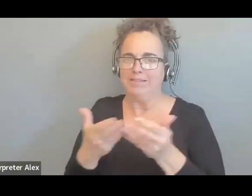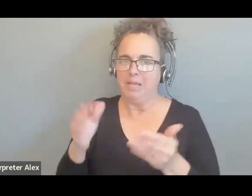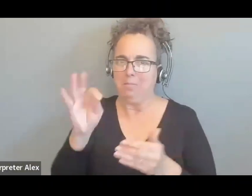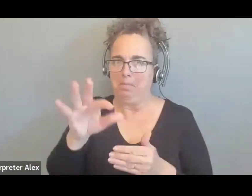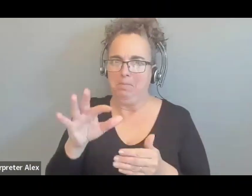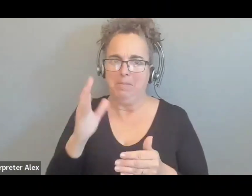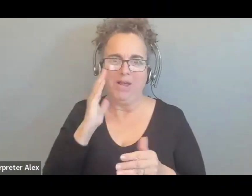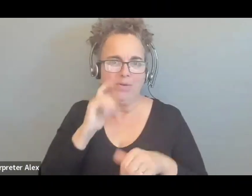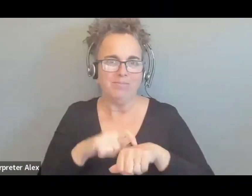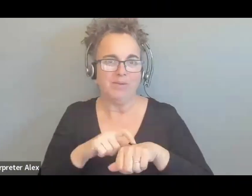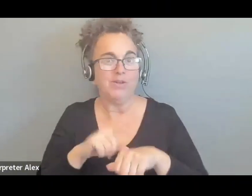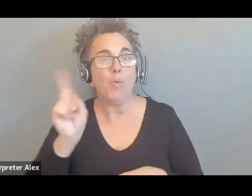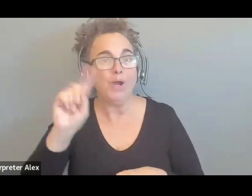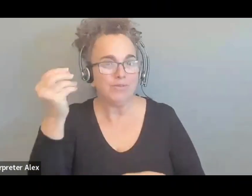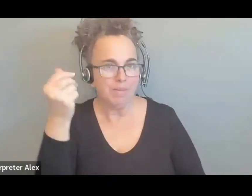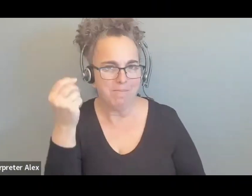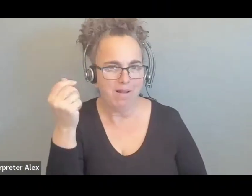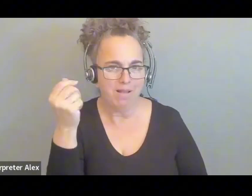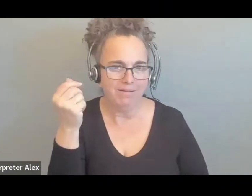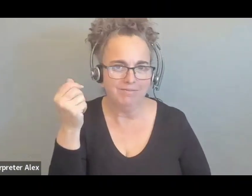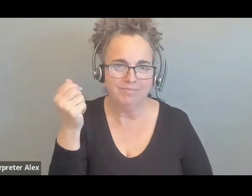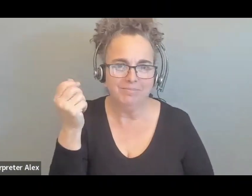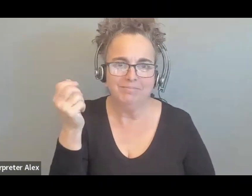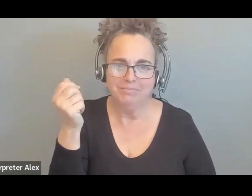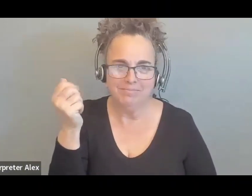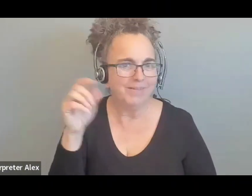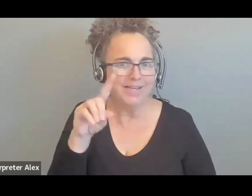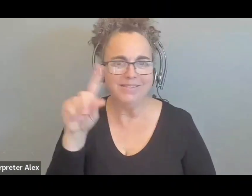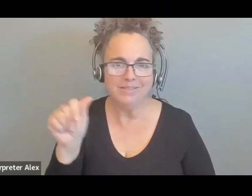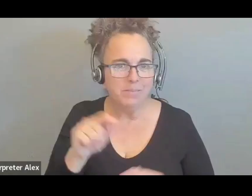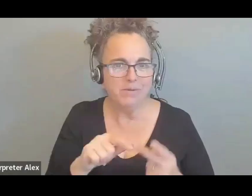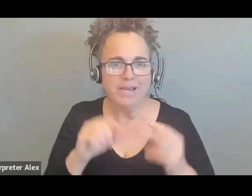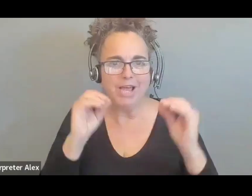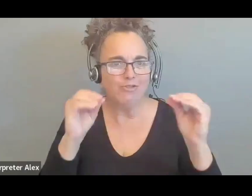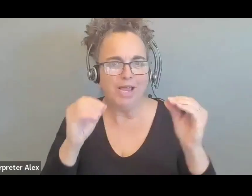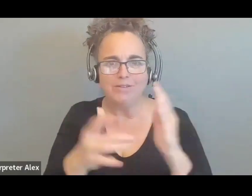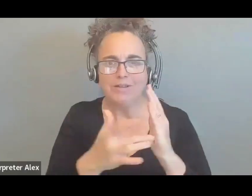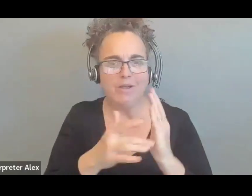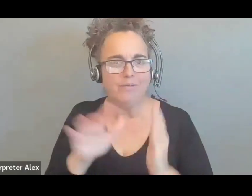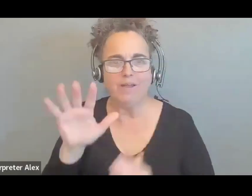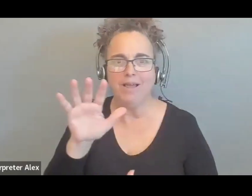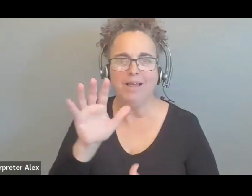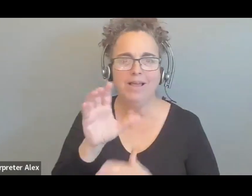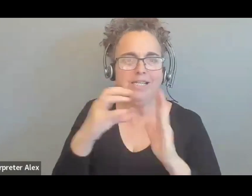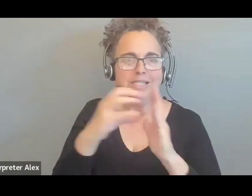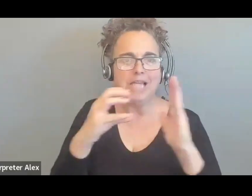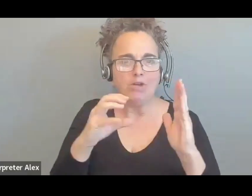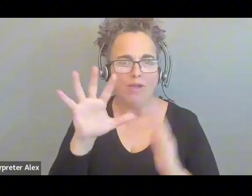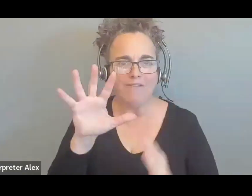Where is the money, right? In disability and education technology, section 504, at least used to, have money.